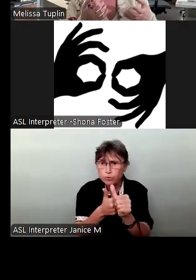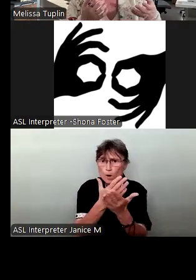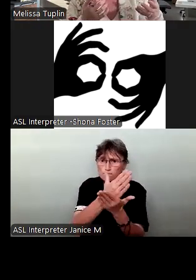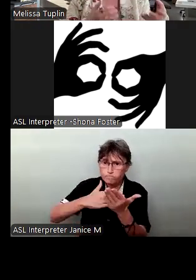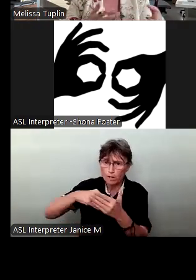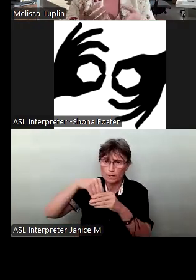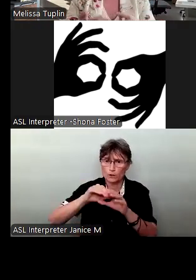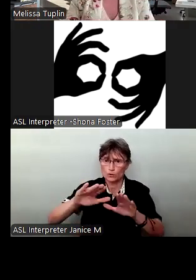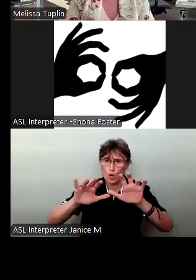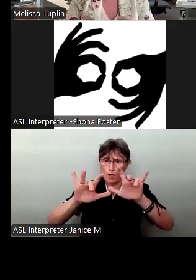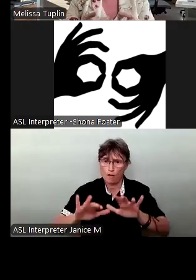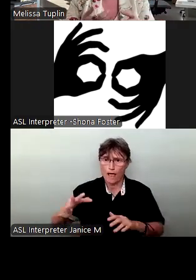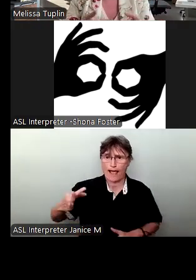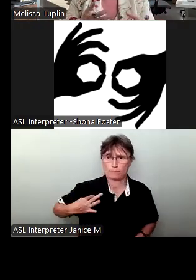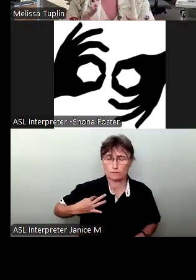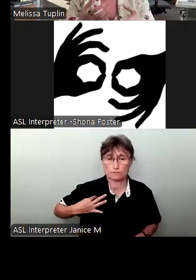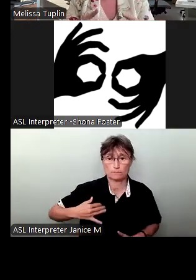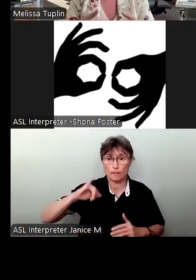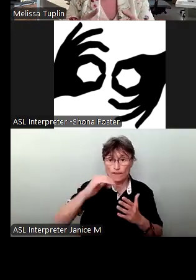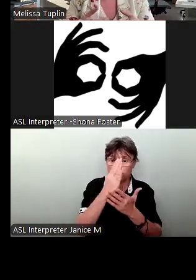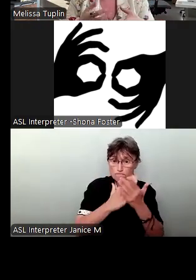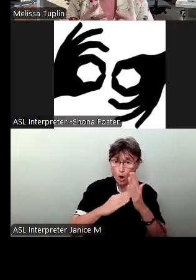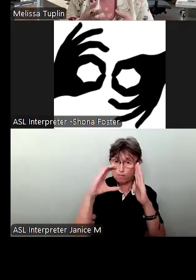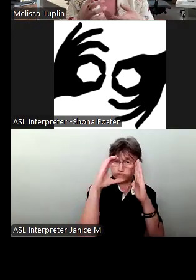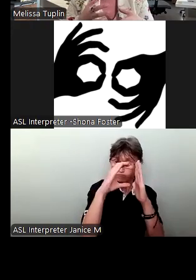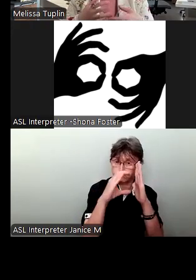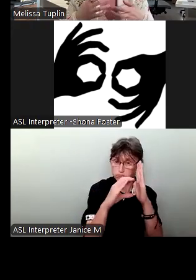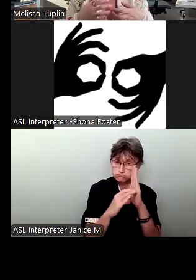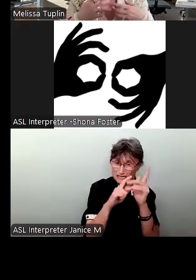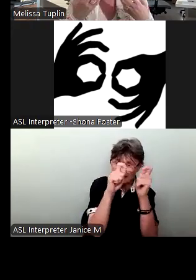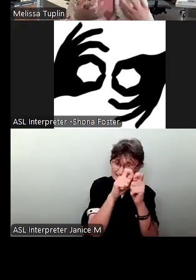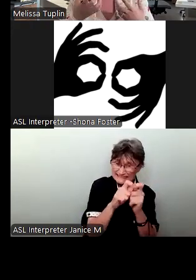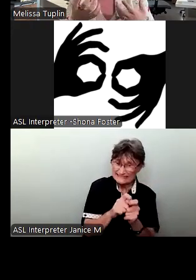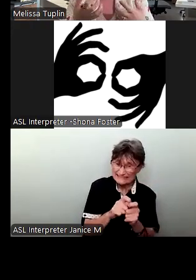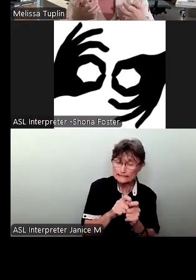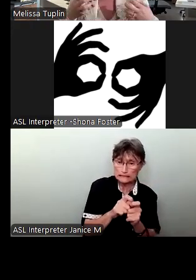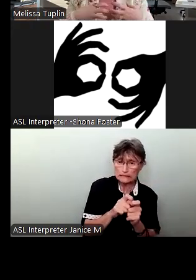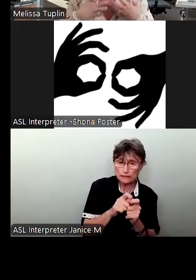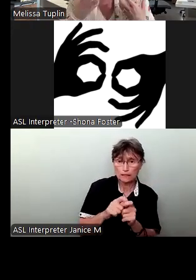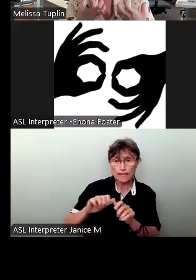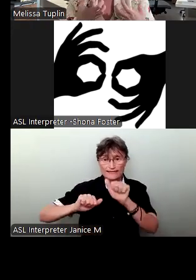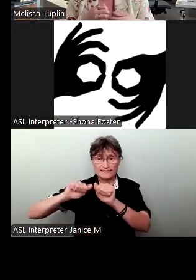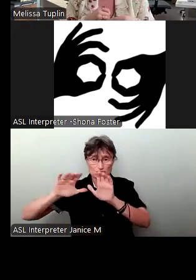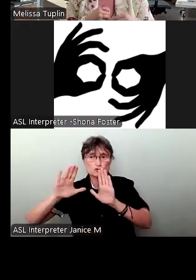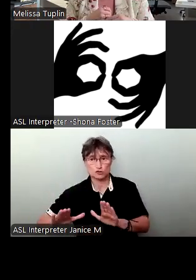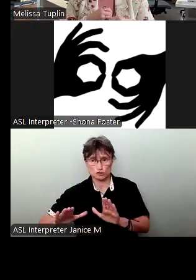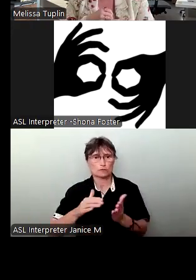giving staff and assessors a good understanding of how your organization operates and thinks